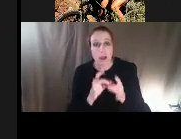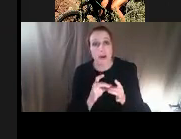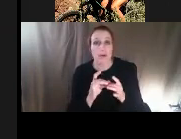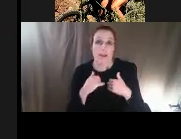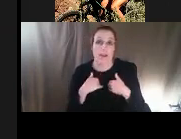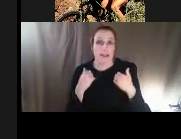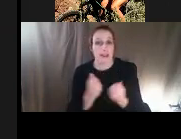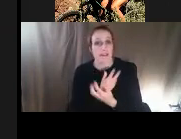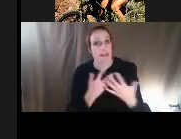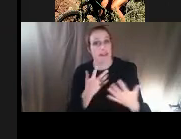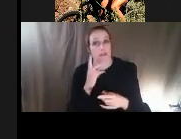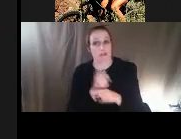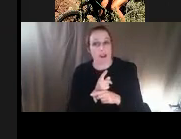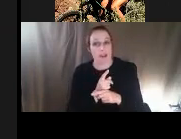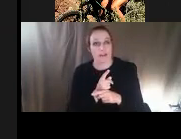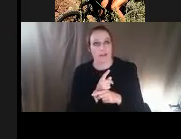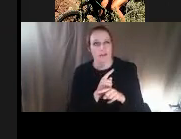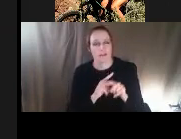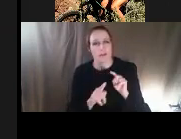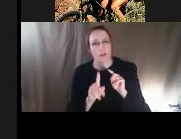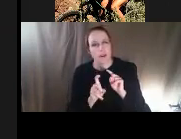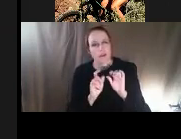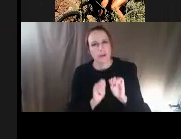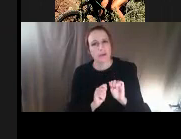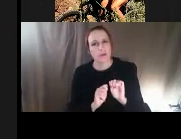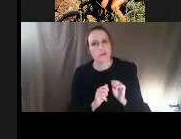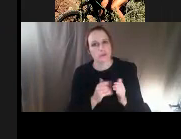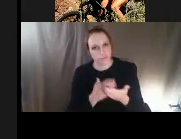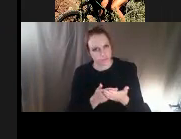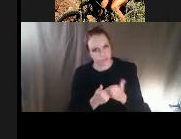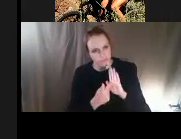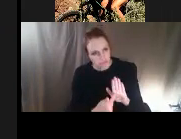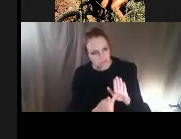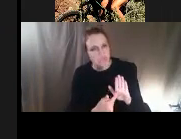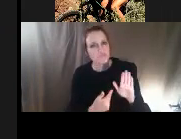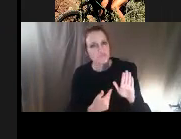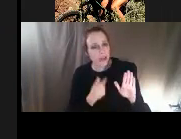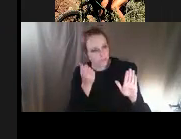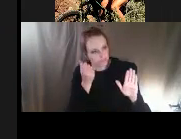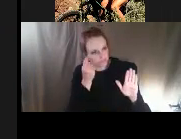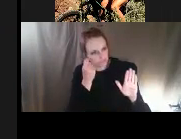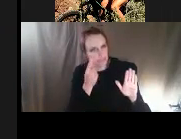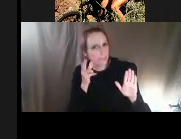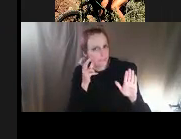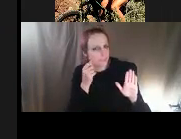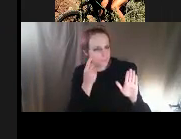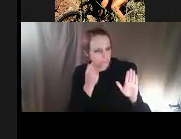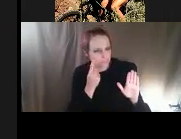level or validate to some level that we can understand that somebody's experience might be different from ours, if who we're working for is